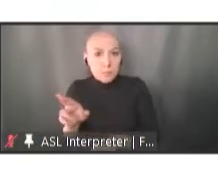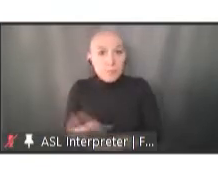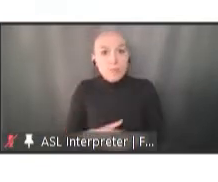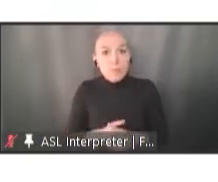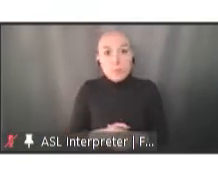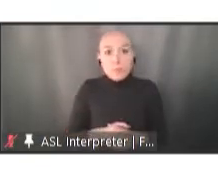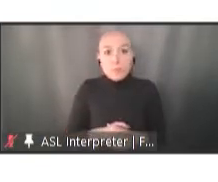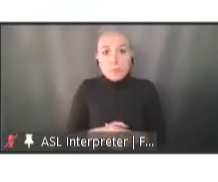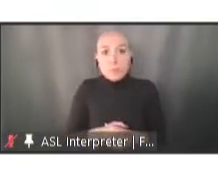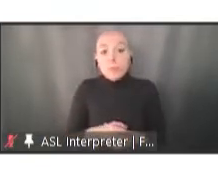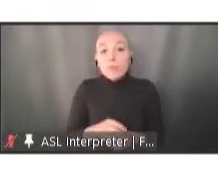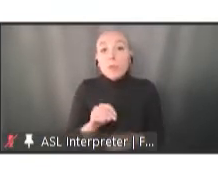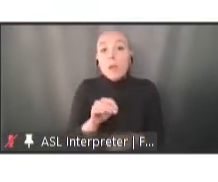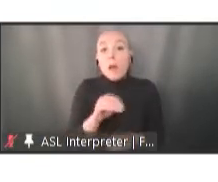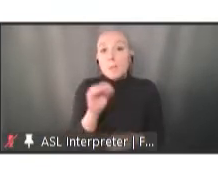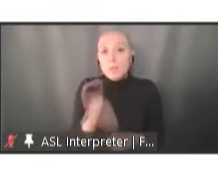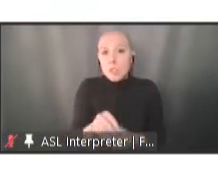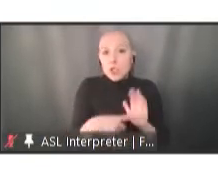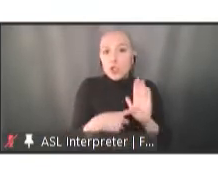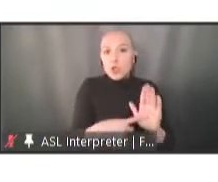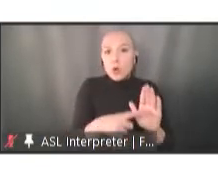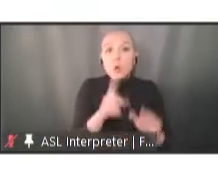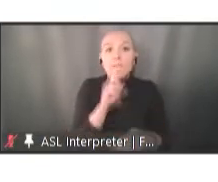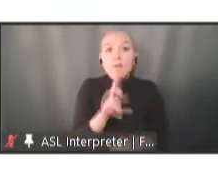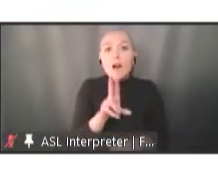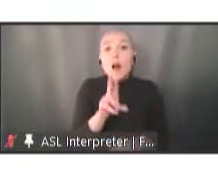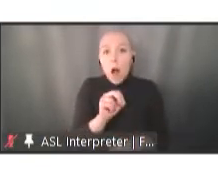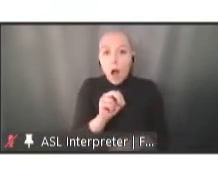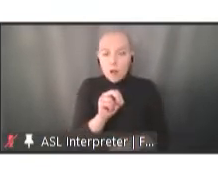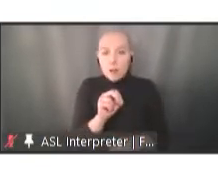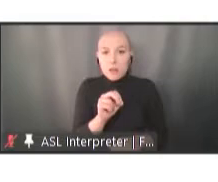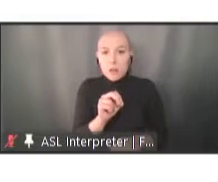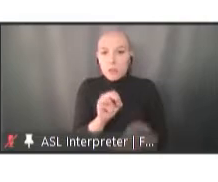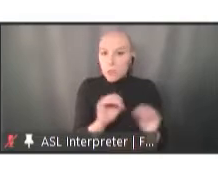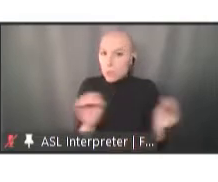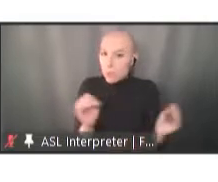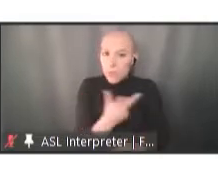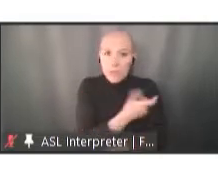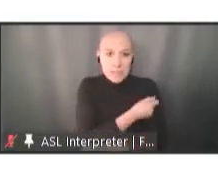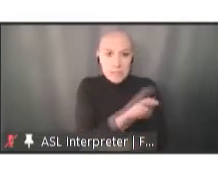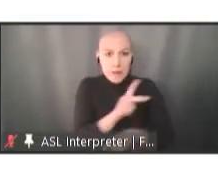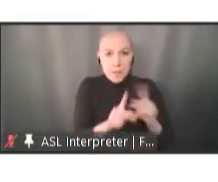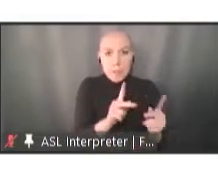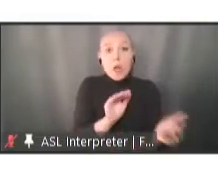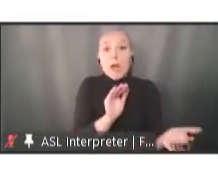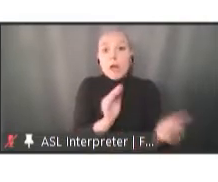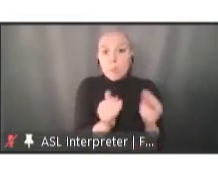unvaccinated persons compared to fully vaccinated persons overall with open circles,